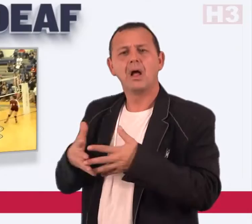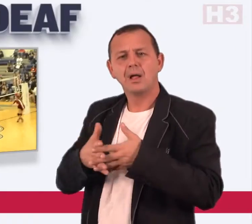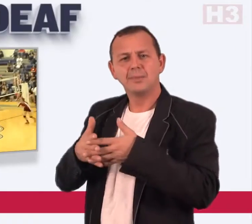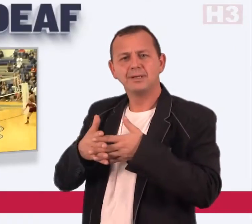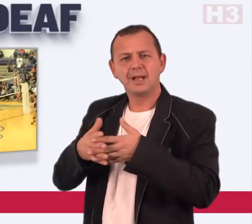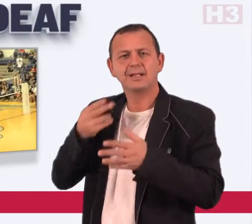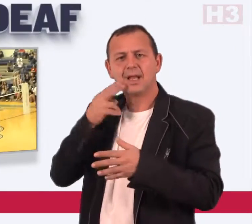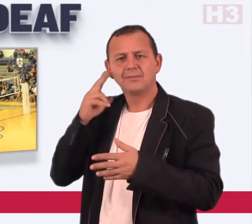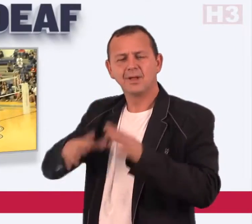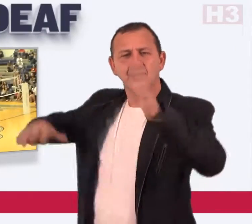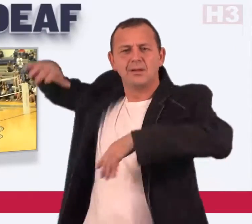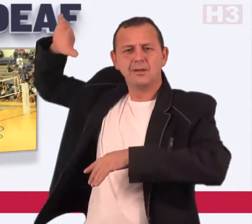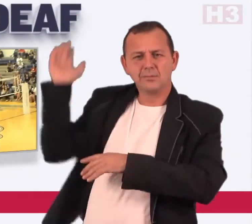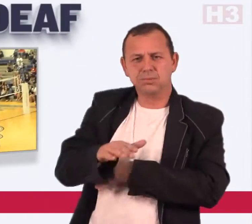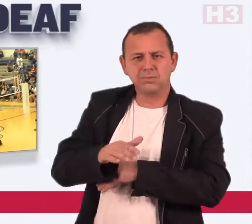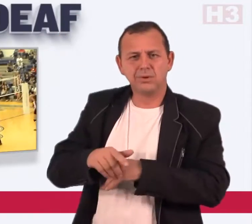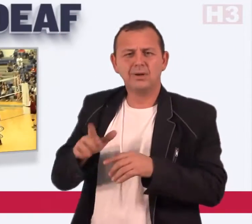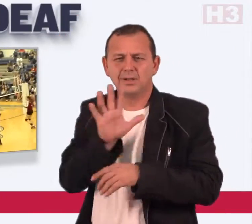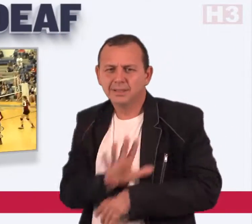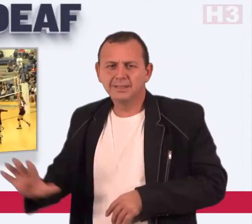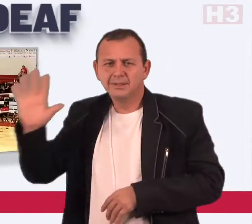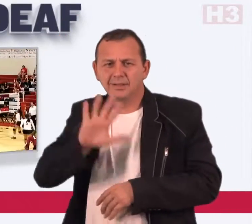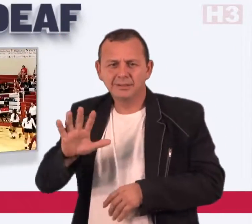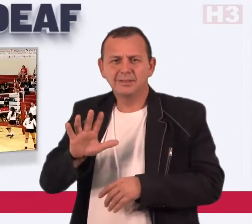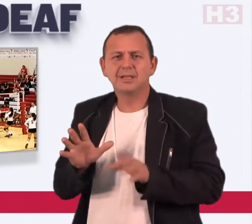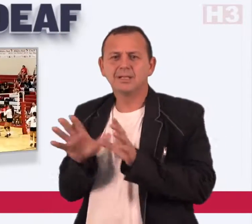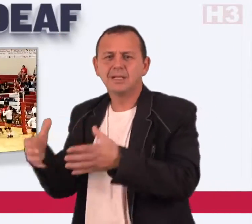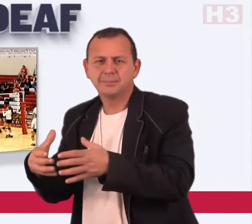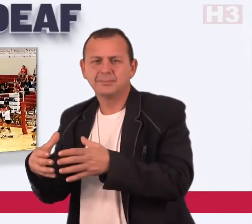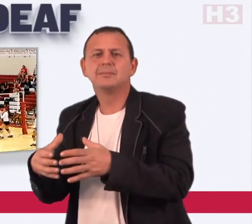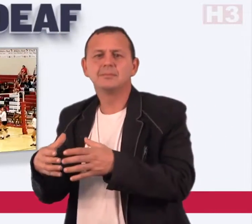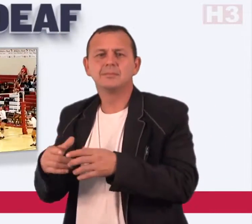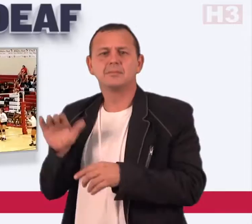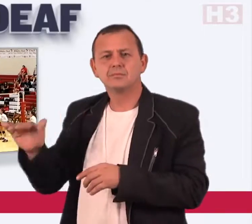coach of the US Deaf National Volleyball team